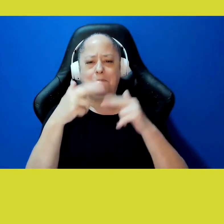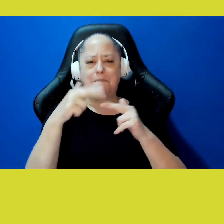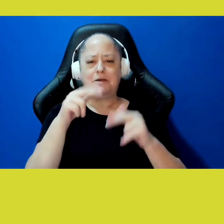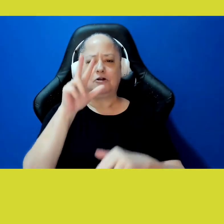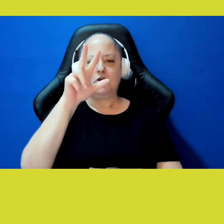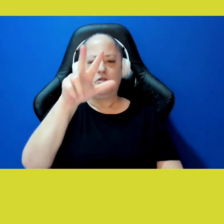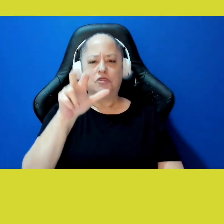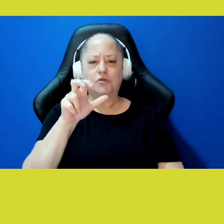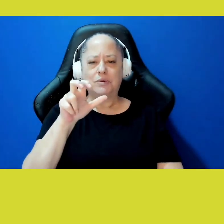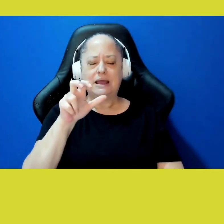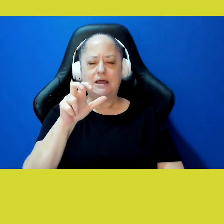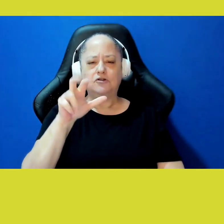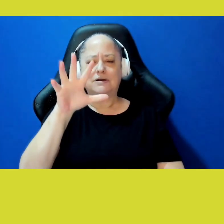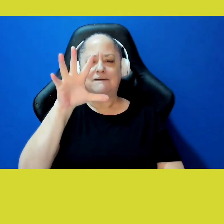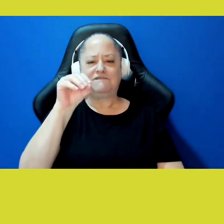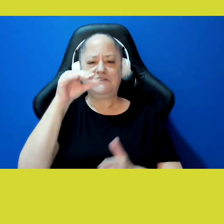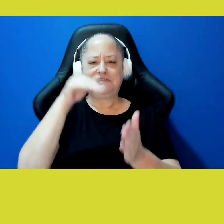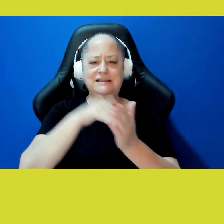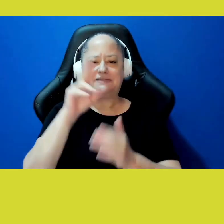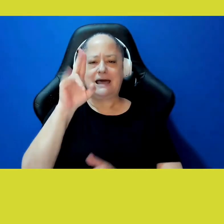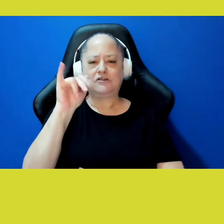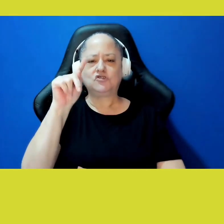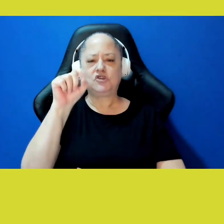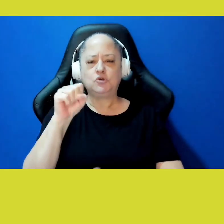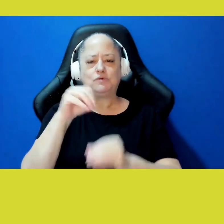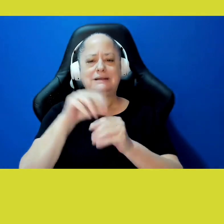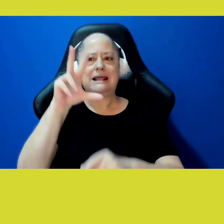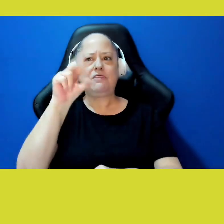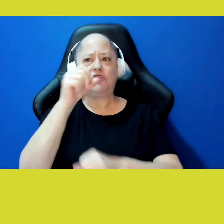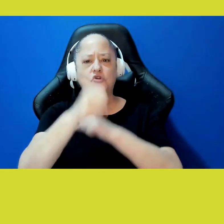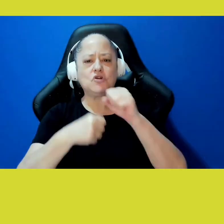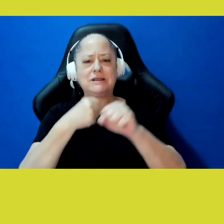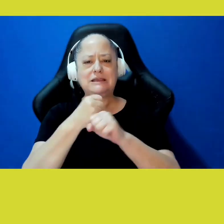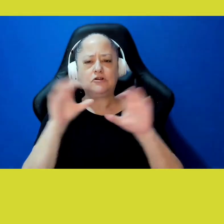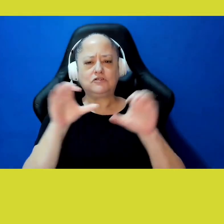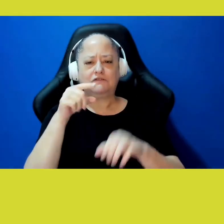350,000 units in 30 years of doing this. We need 300